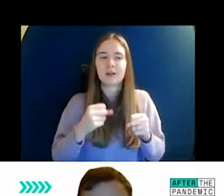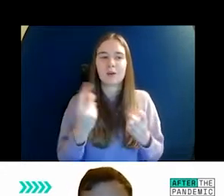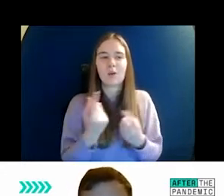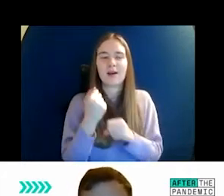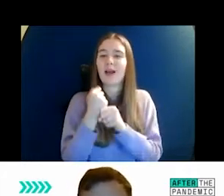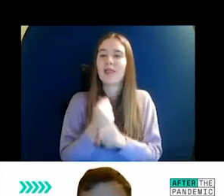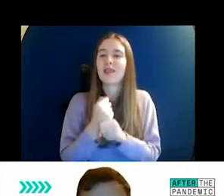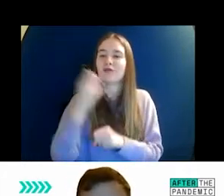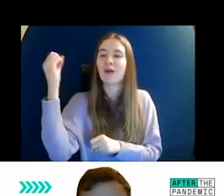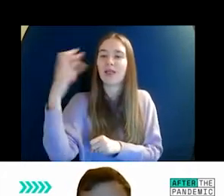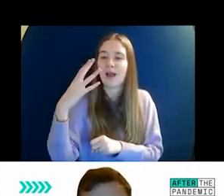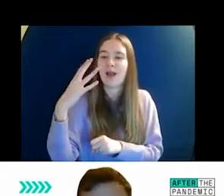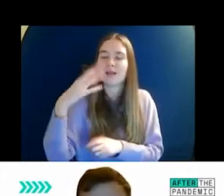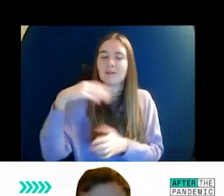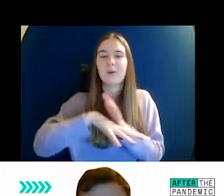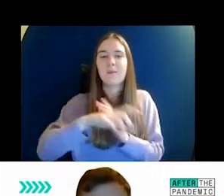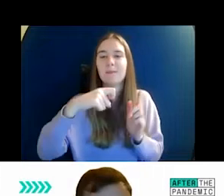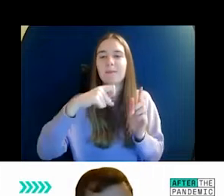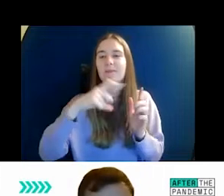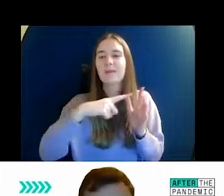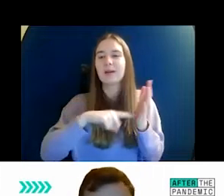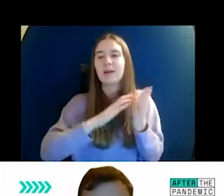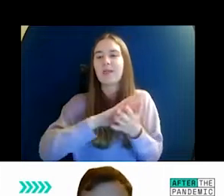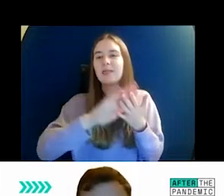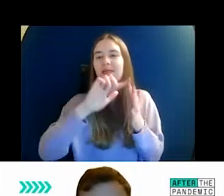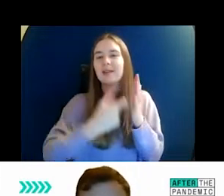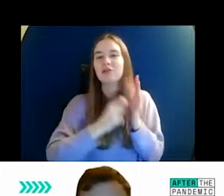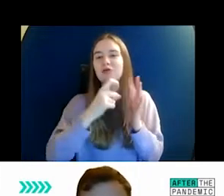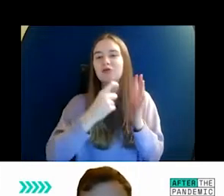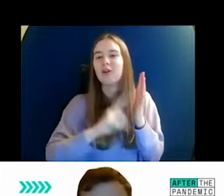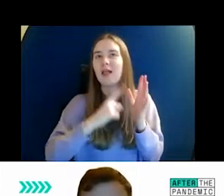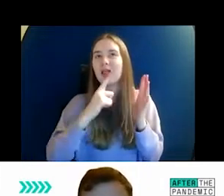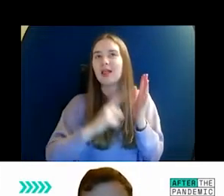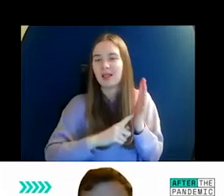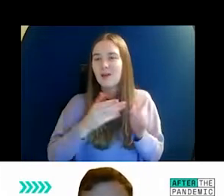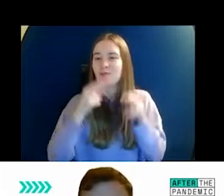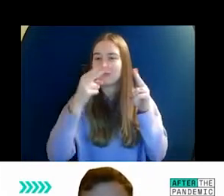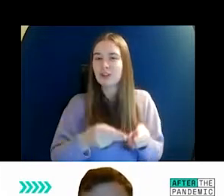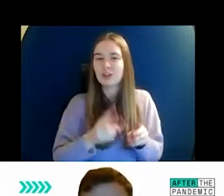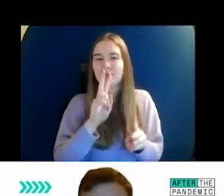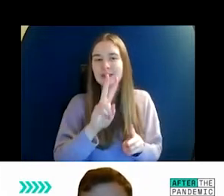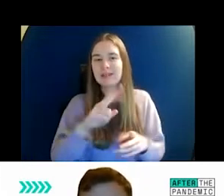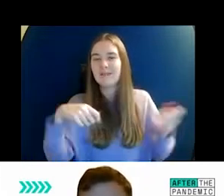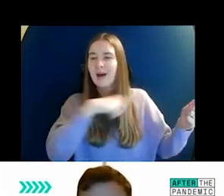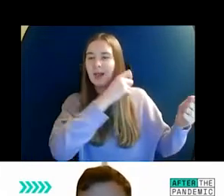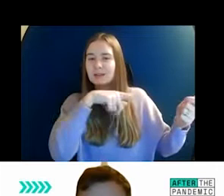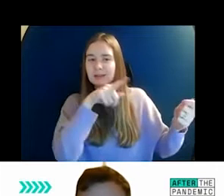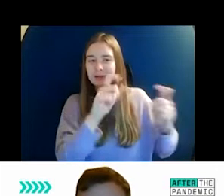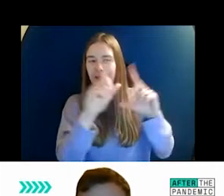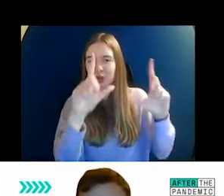under the Kingston Bridge with Sarah Wagner in the top image on the slide. She's a violinist and she realized